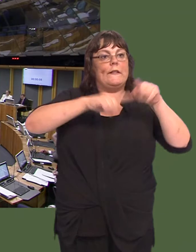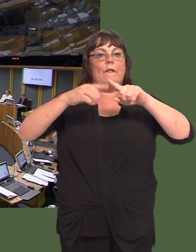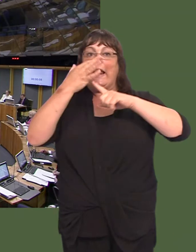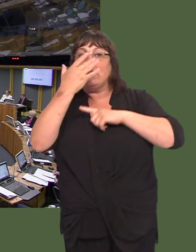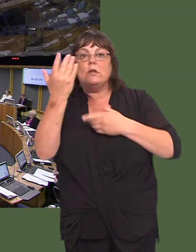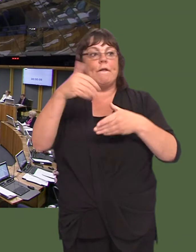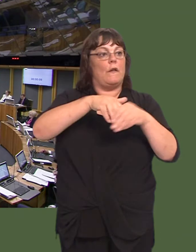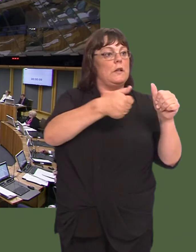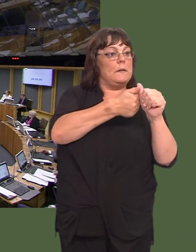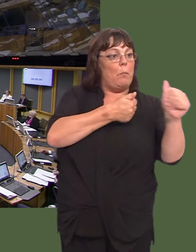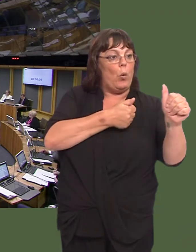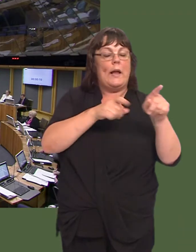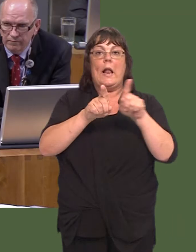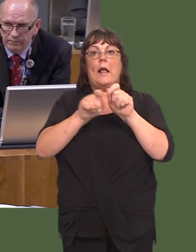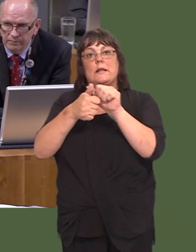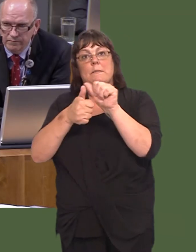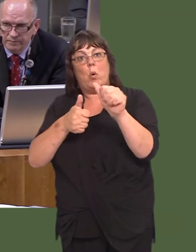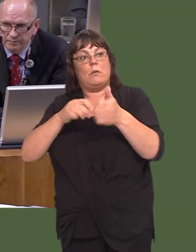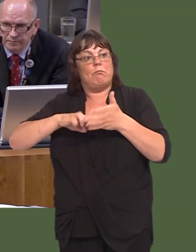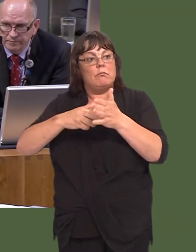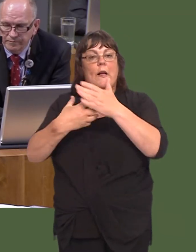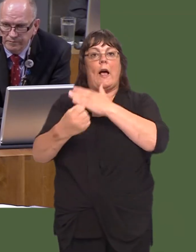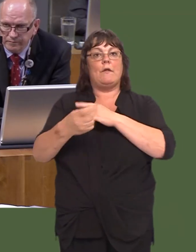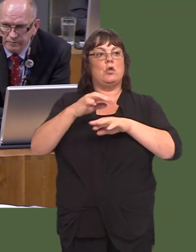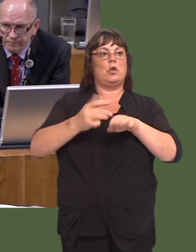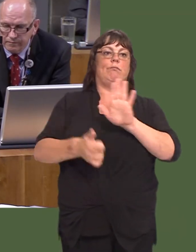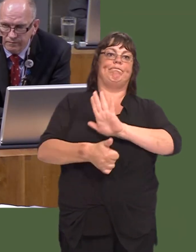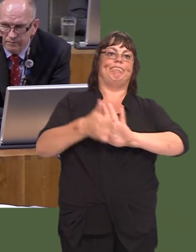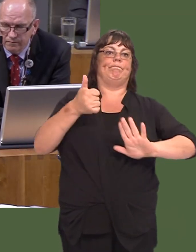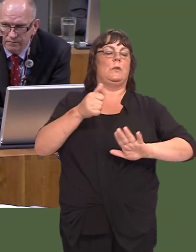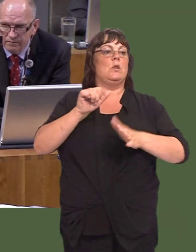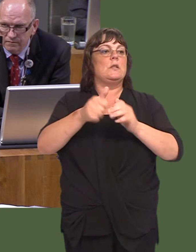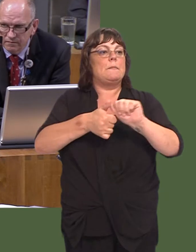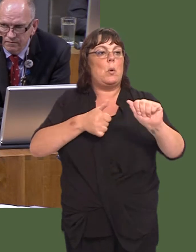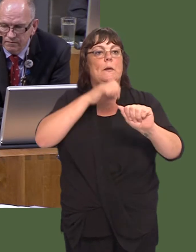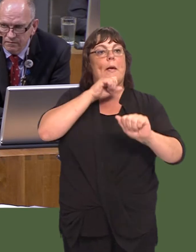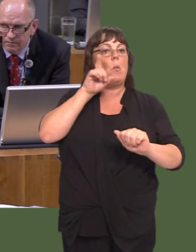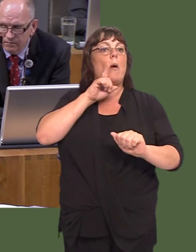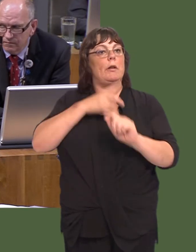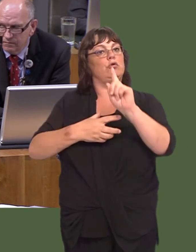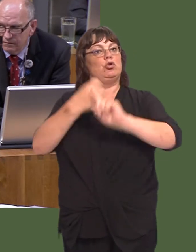all ages and ensuring sporting infrastructure is in place so that talented sportsmen and sportswomen reach their potential.